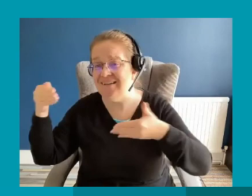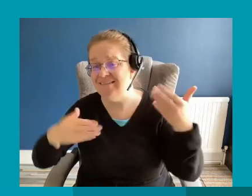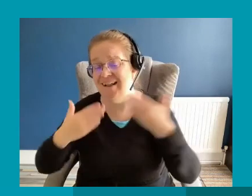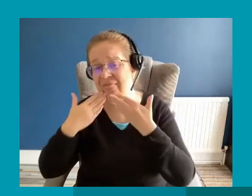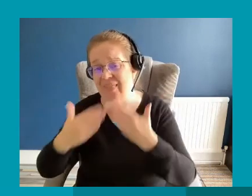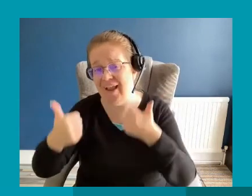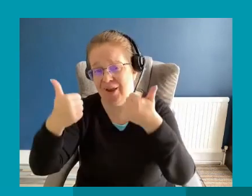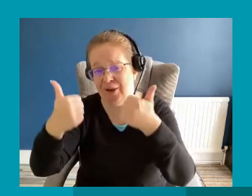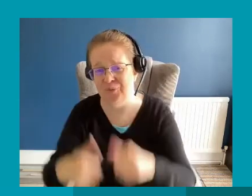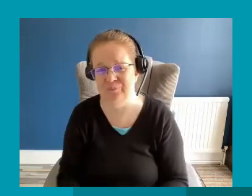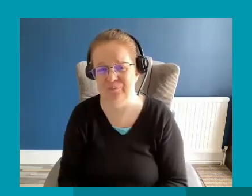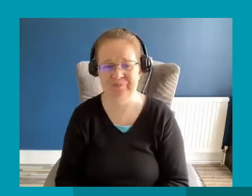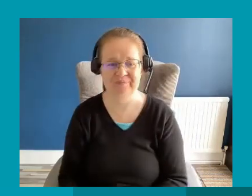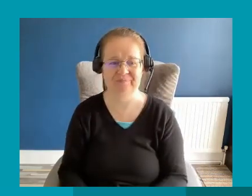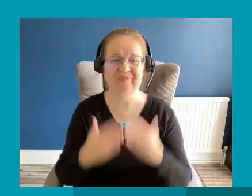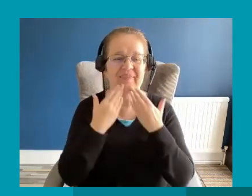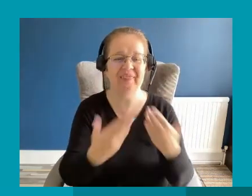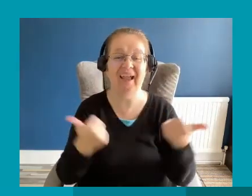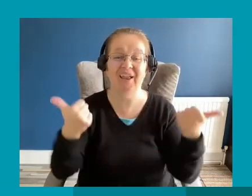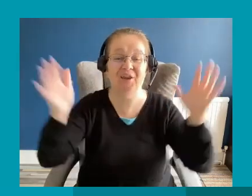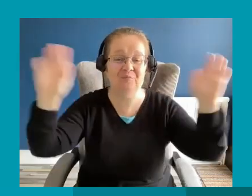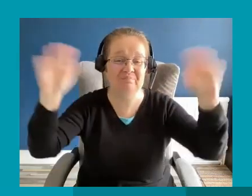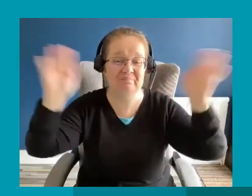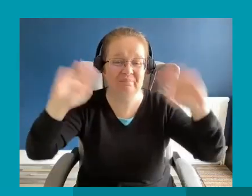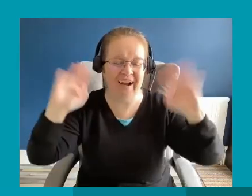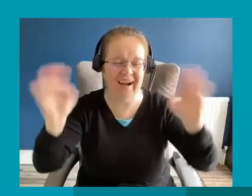everyone for attending. Thank you. Bye, Bye.